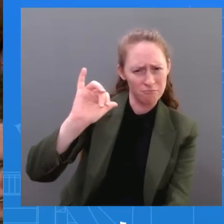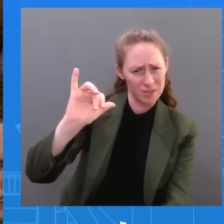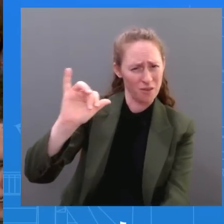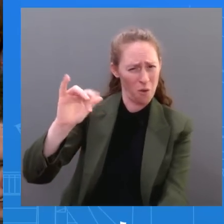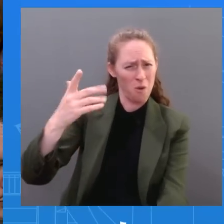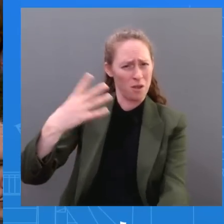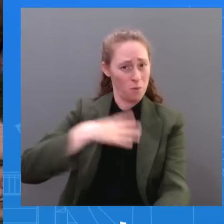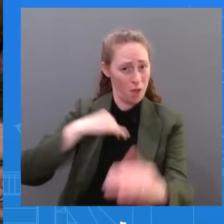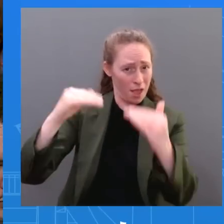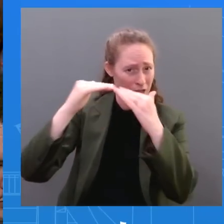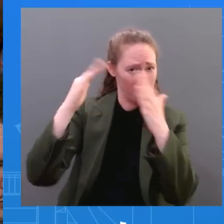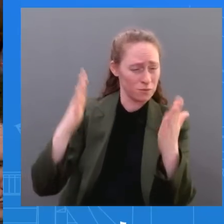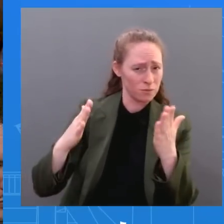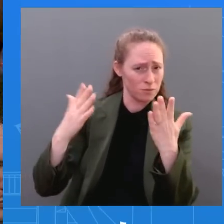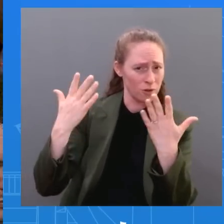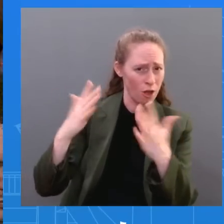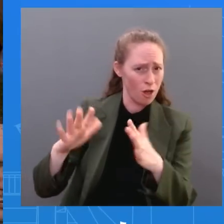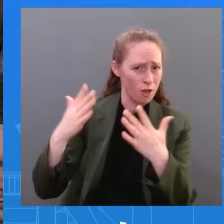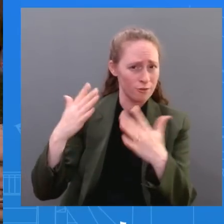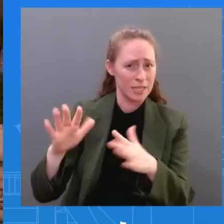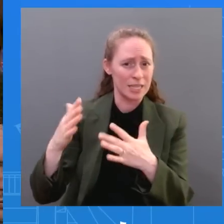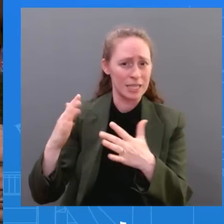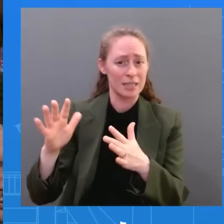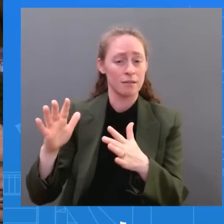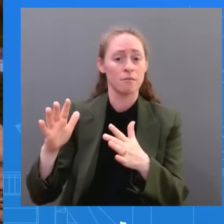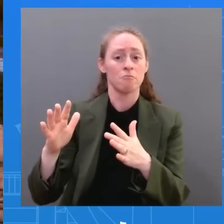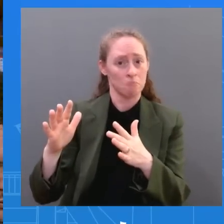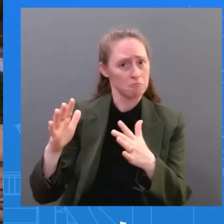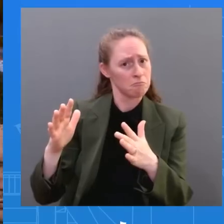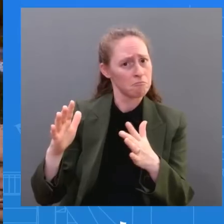an intention to nominate to Kentucky Governor Beshear